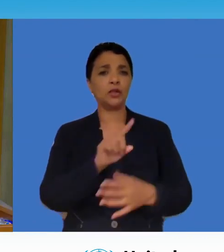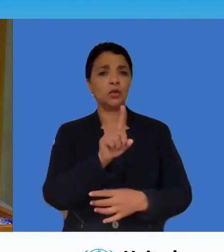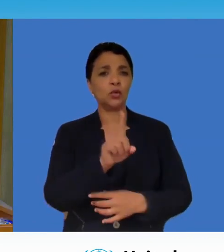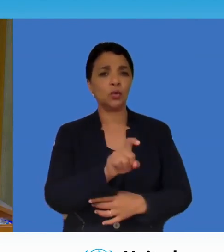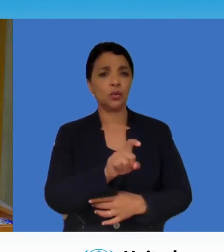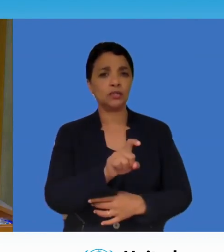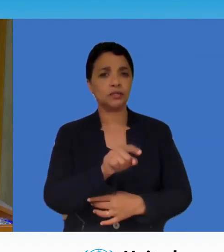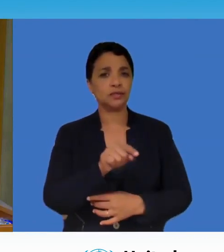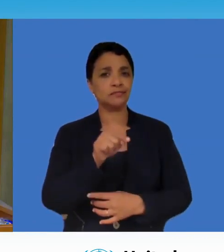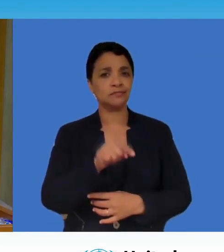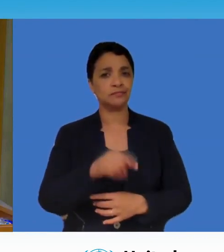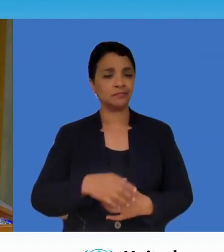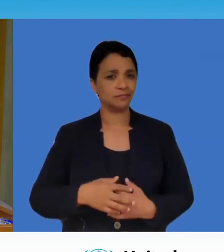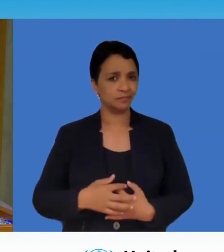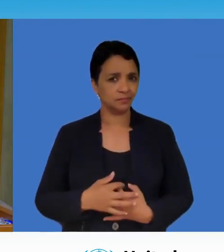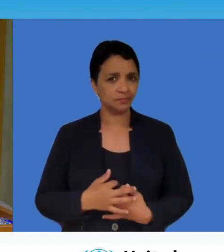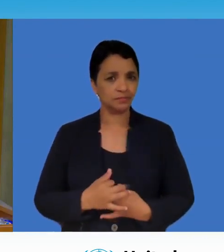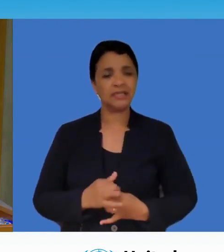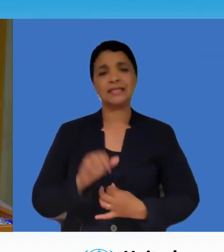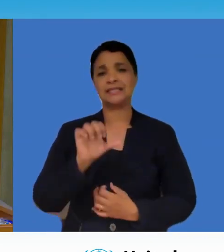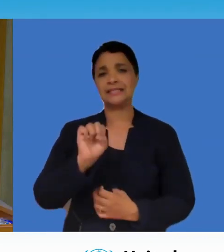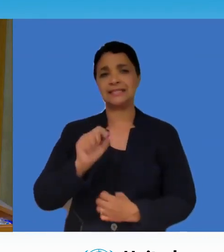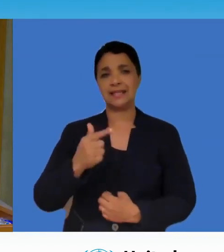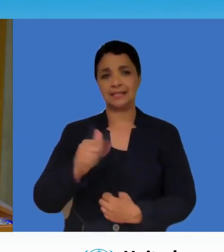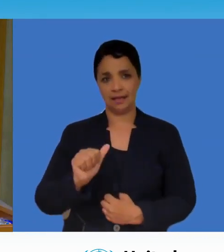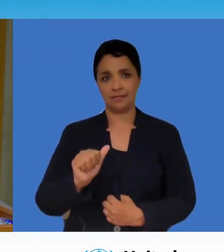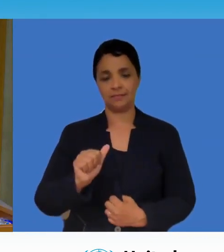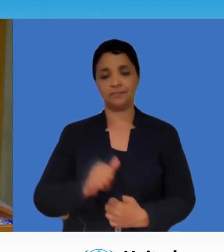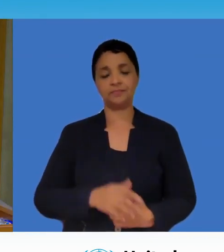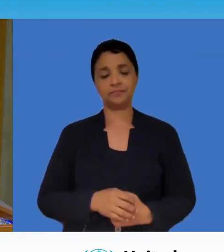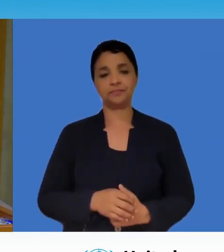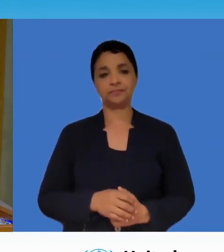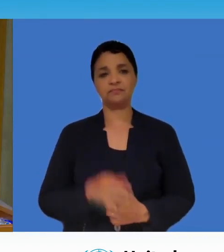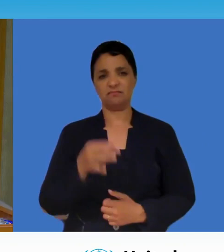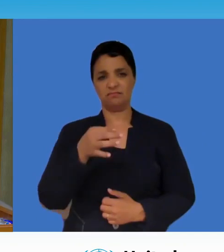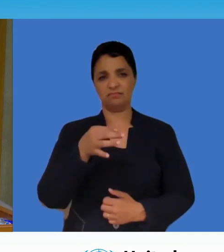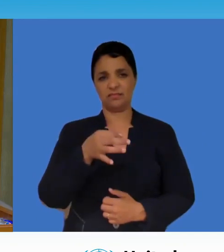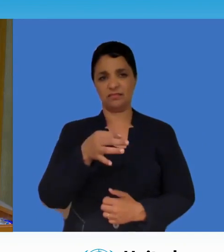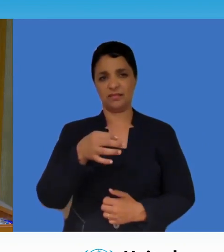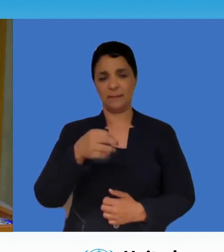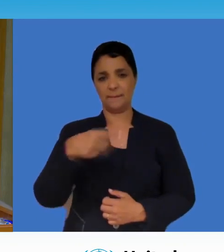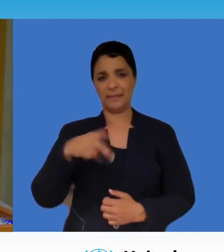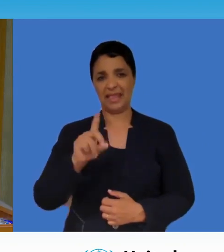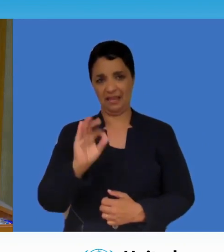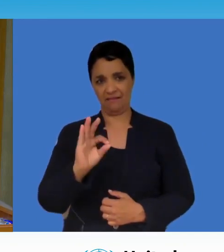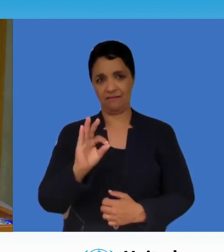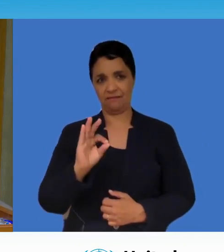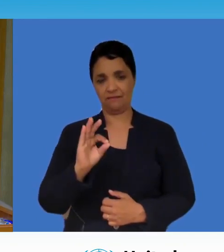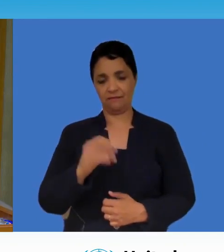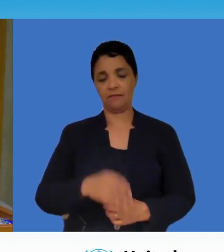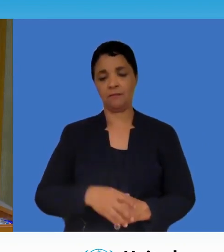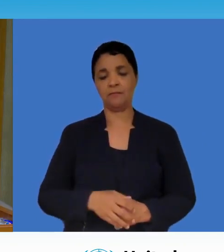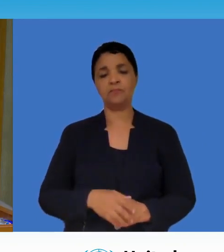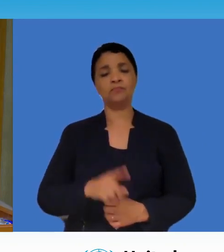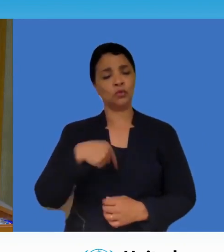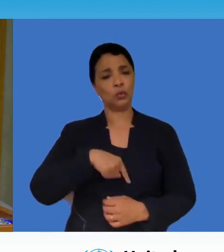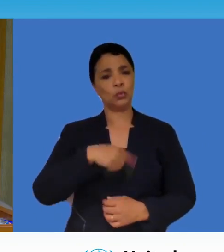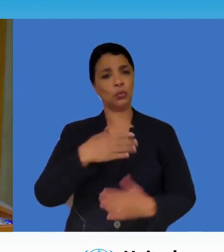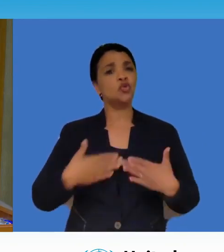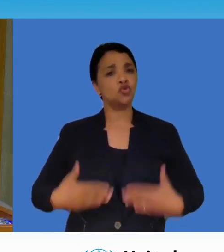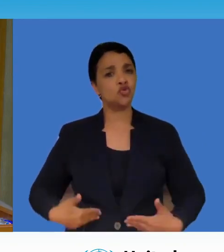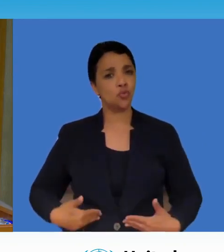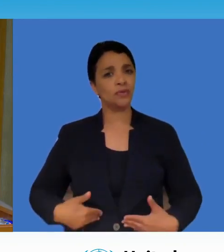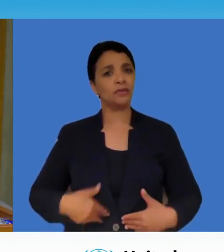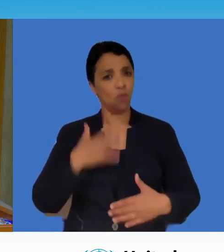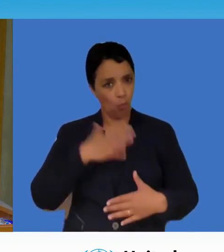the question on example of uh saving lives um so so as uh Adam Wu said uh humanitarians adopted the